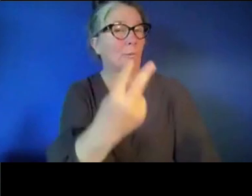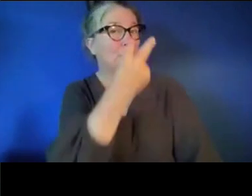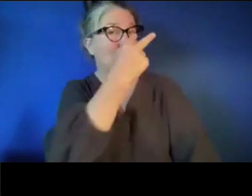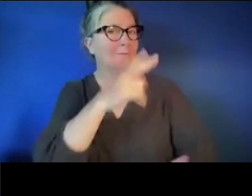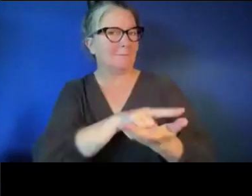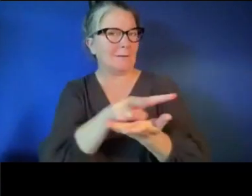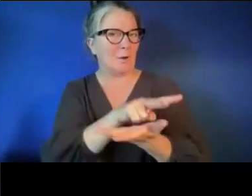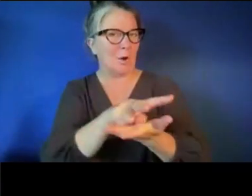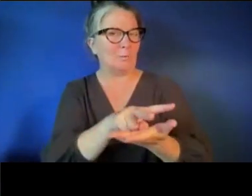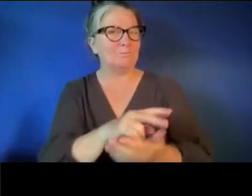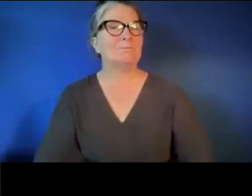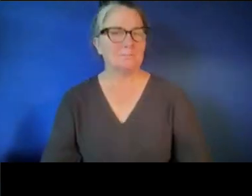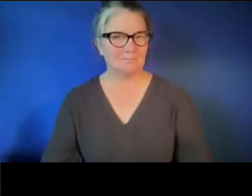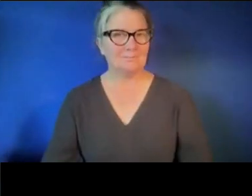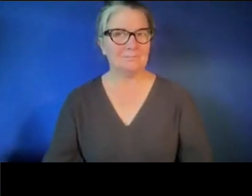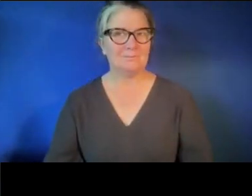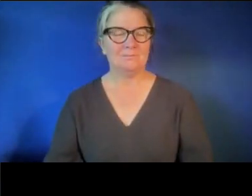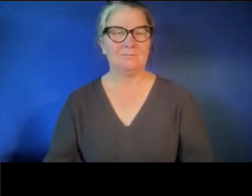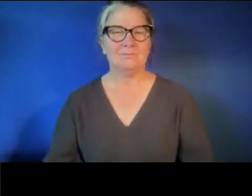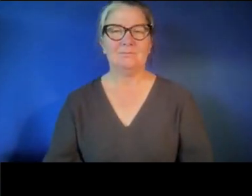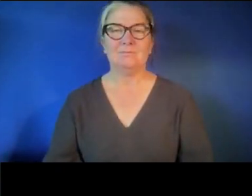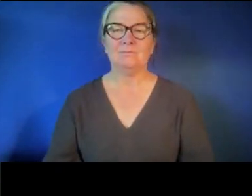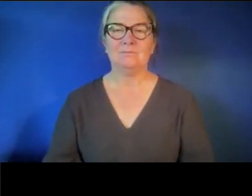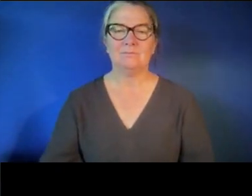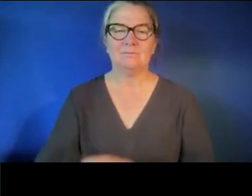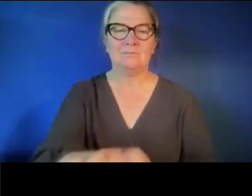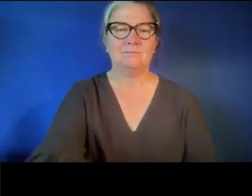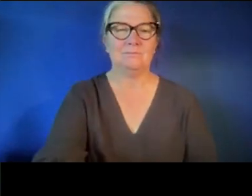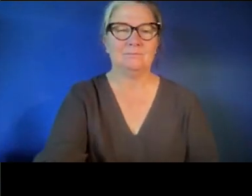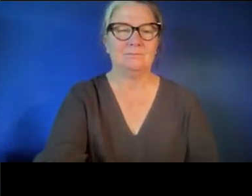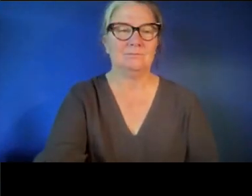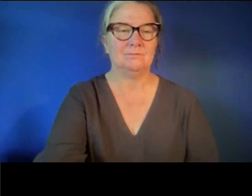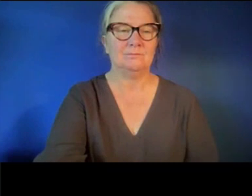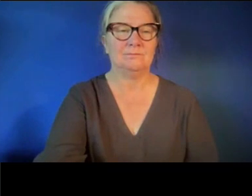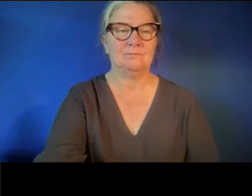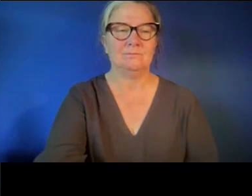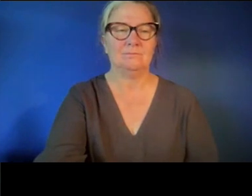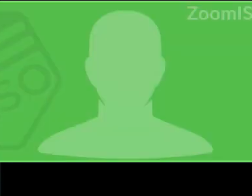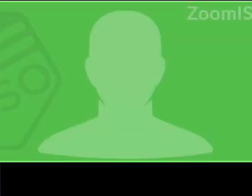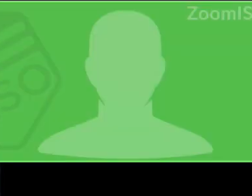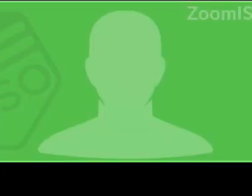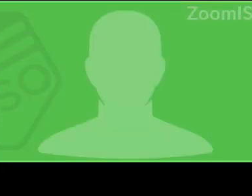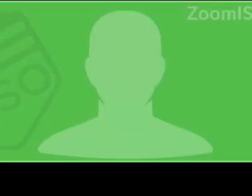My name is Leeann. I'm based in Canberra. I work at the Department of Prime Minister and Cabinet, and this is my story.